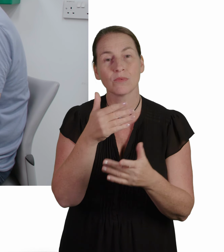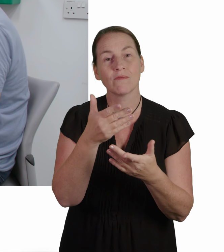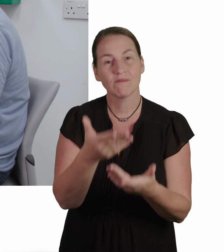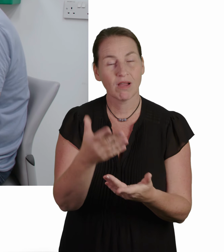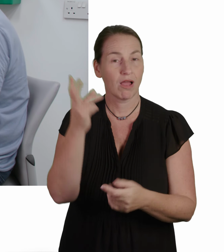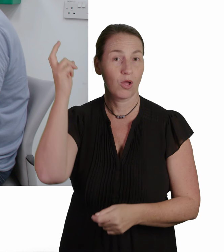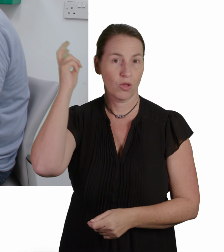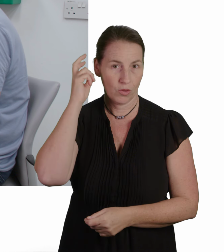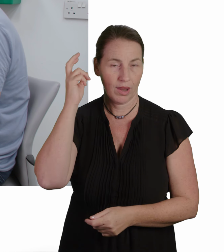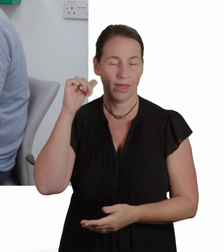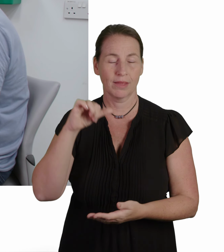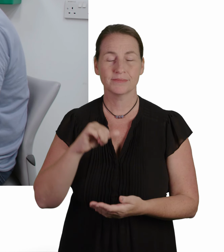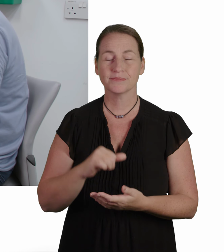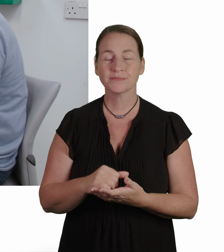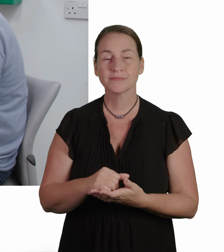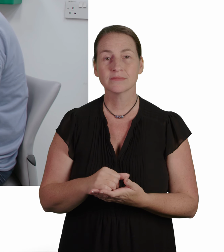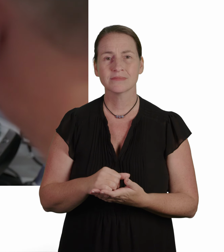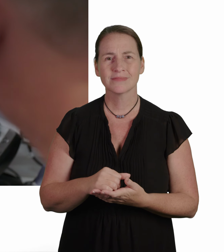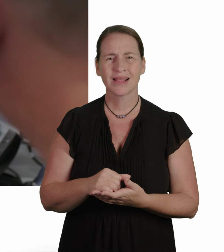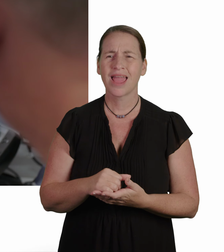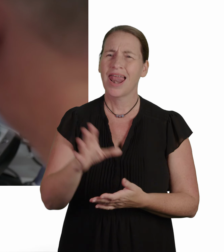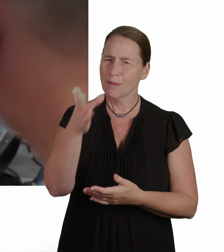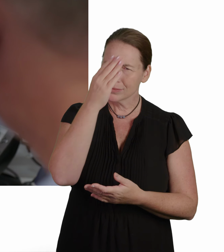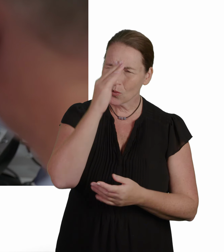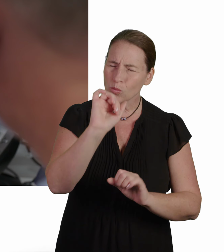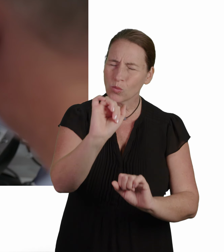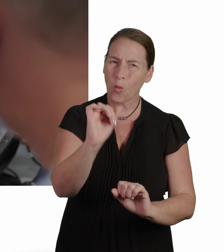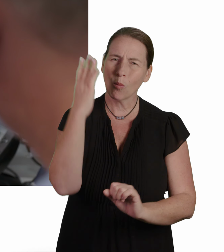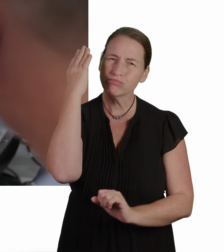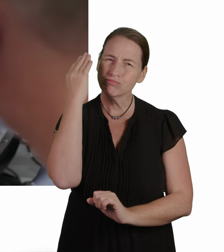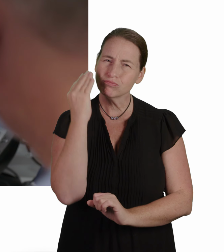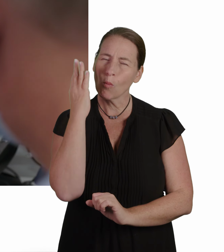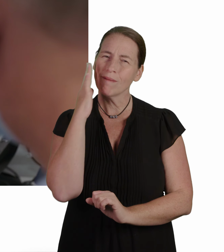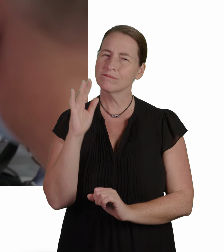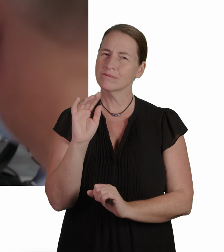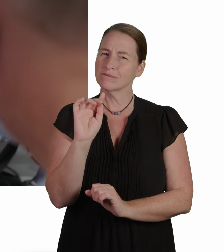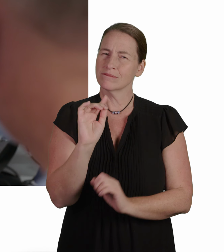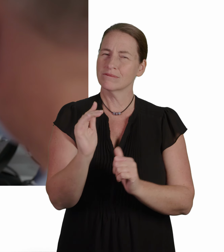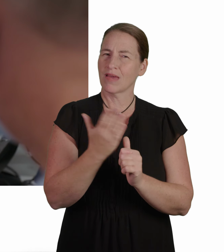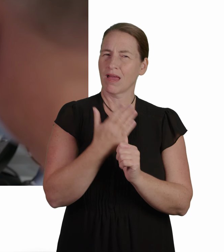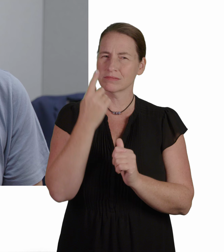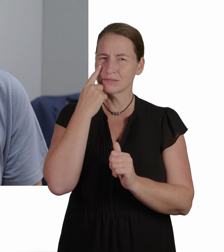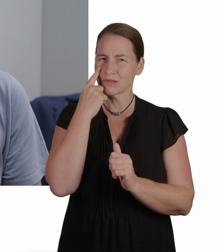we can offer you with a cochlear implant. “Tell me about your hearing loss.” “When did you first notice it?”